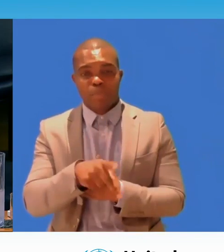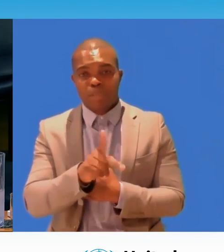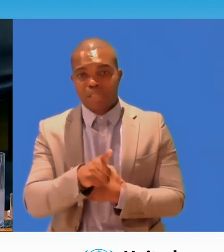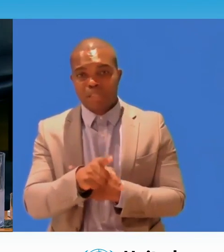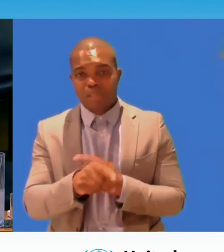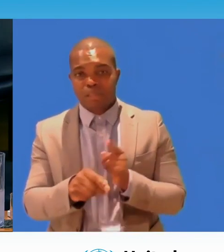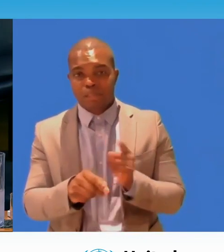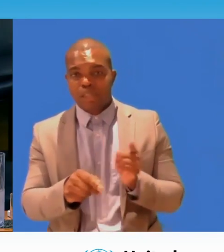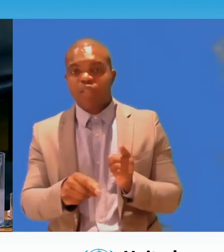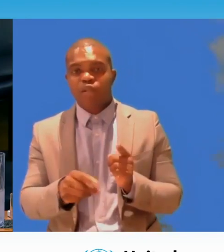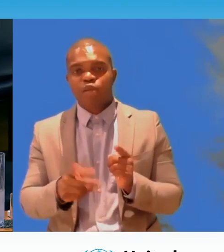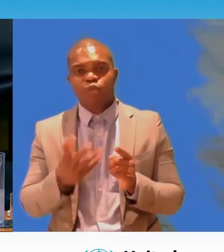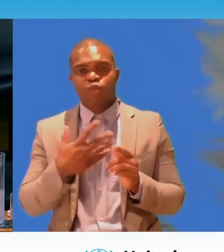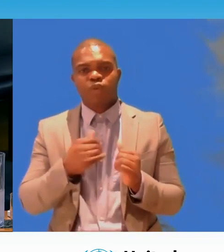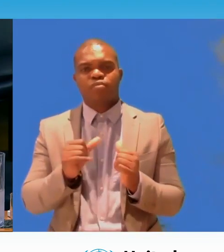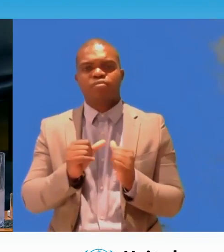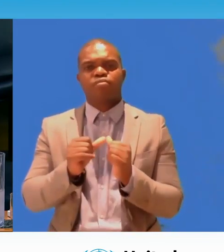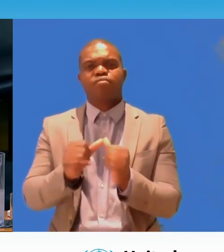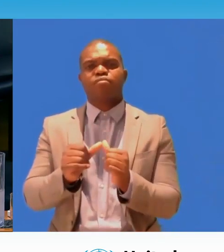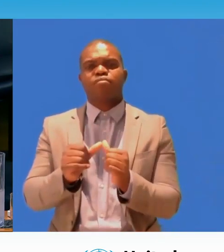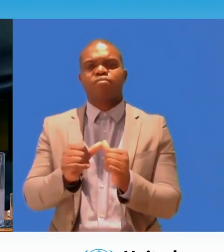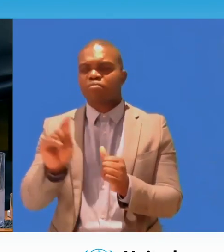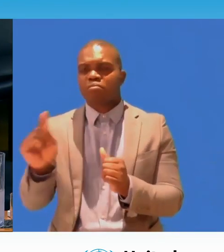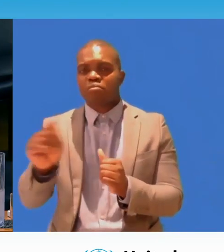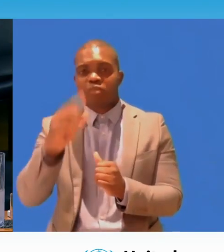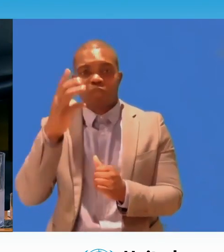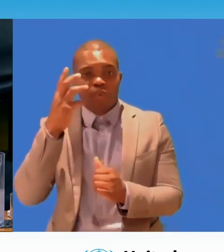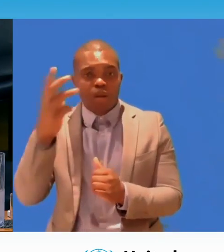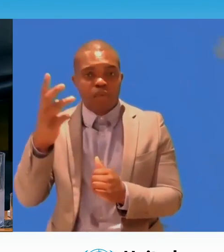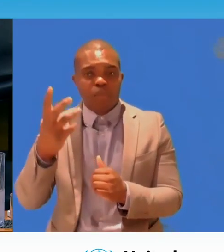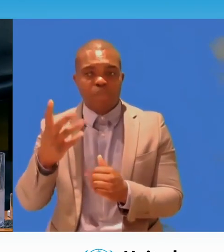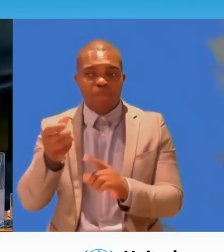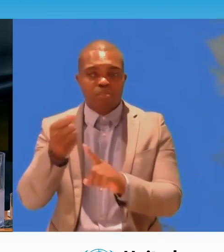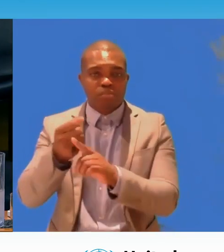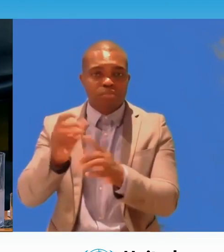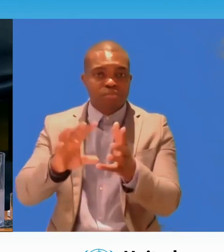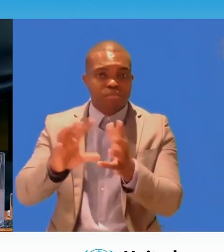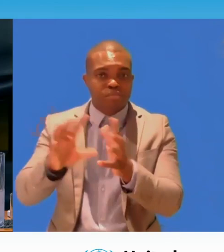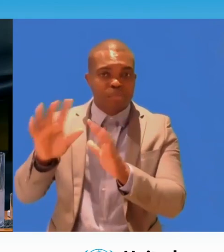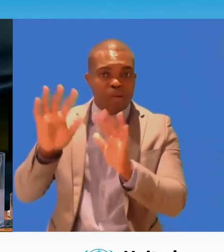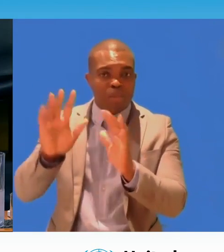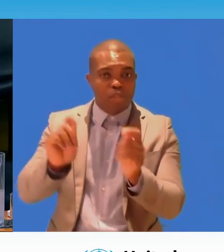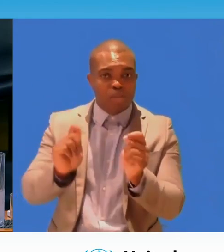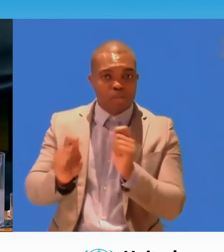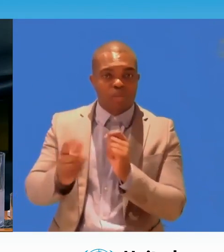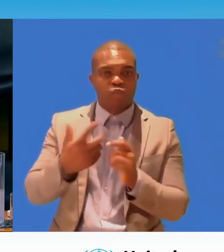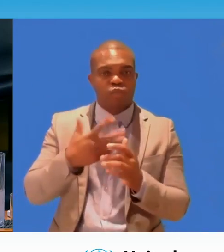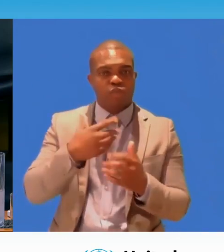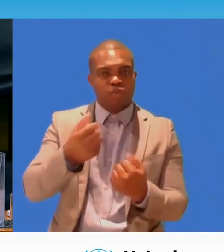to make sure that those discussions are not missing dis ability I would like to share with